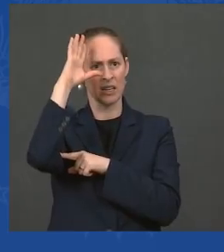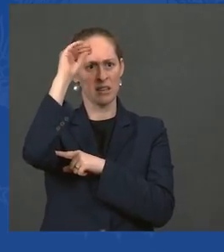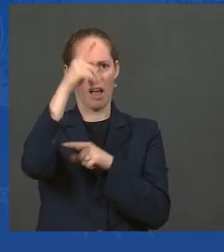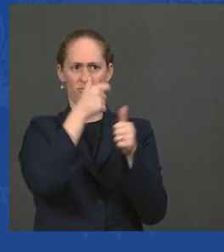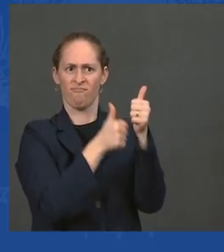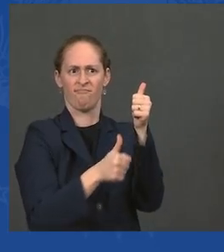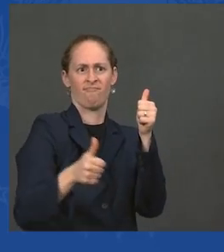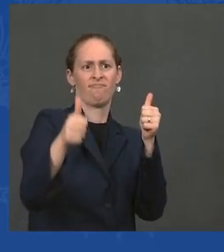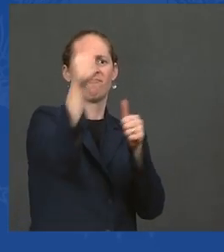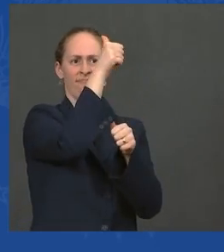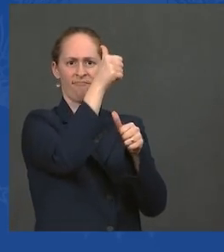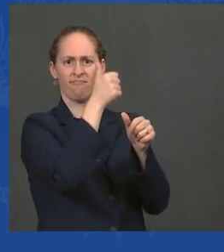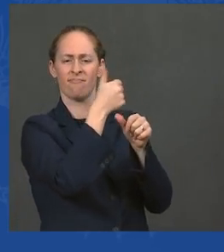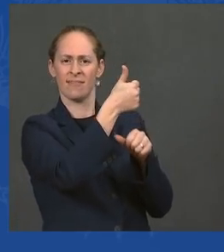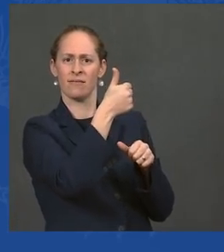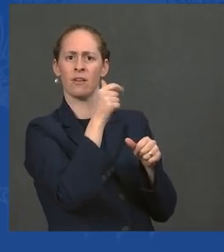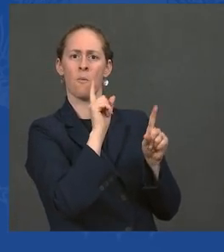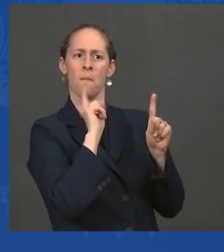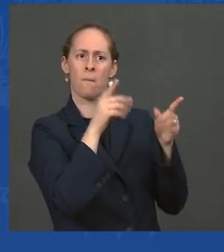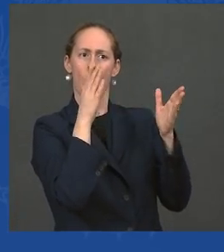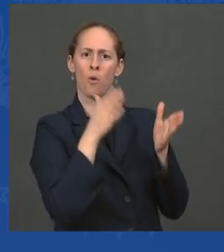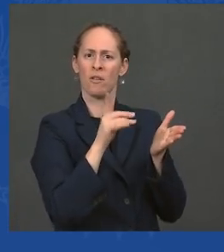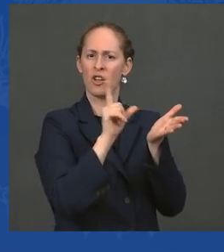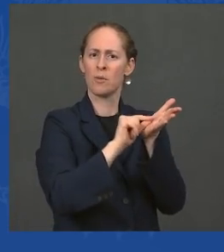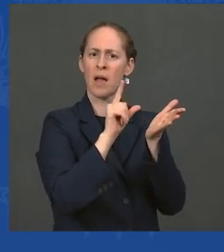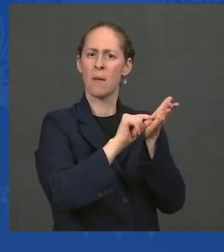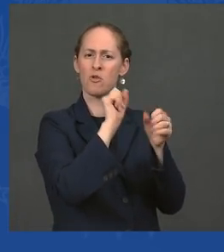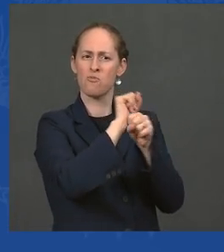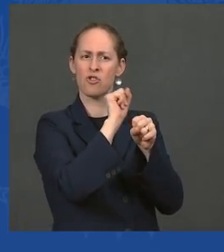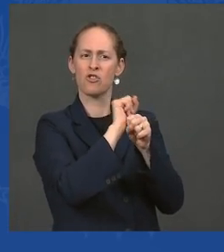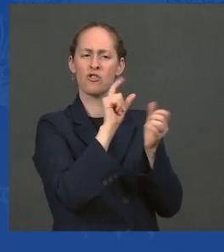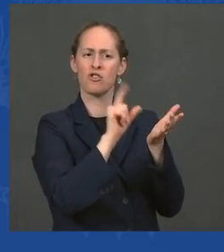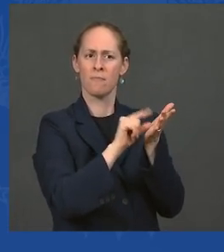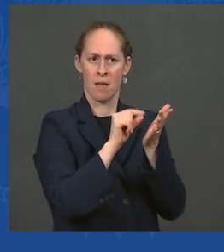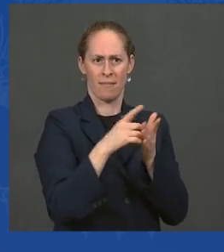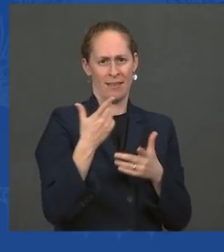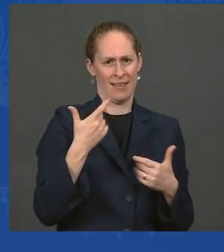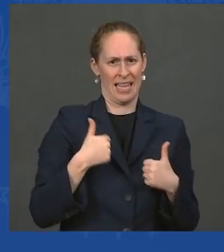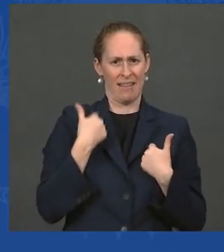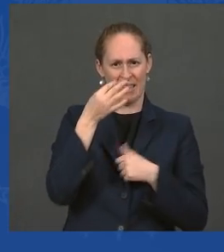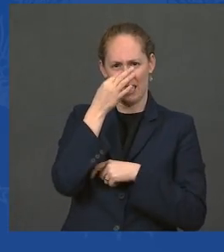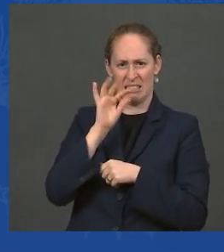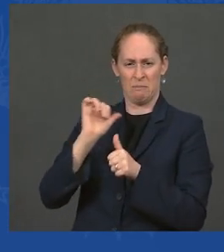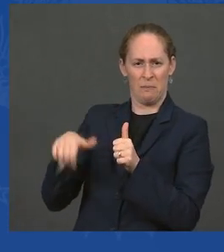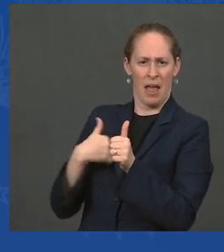lived on the street behind us -- he was a good friend of my grandfather's. And all the women would go into the dining room